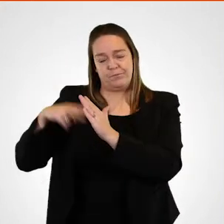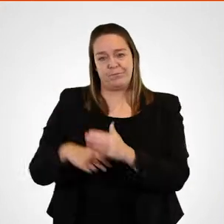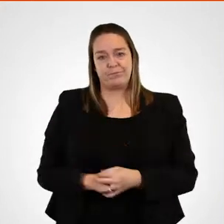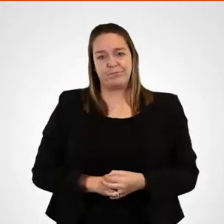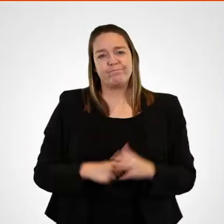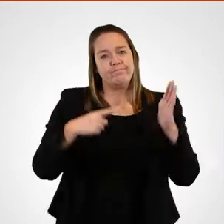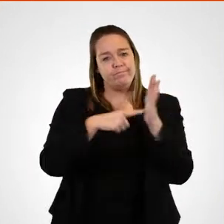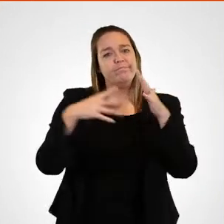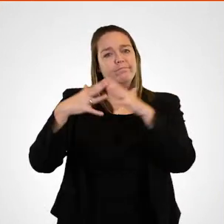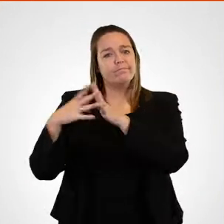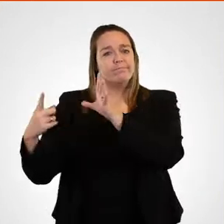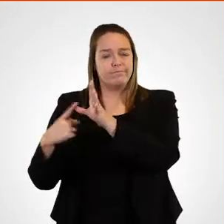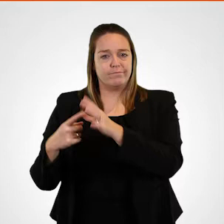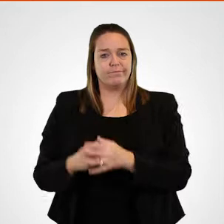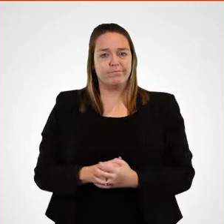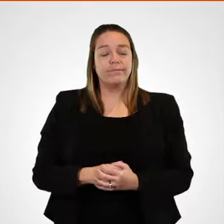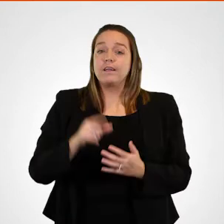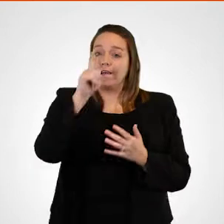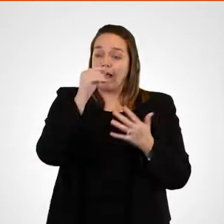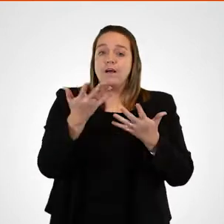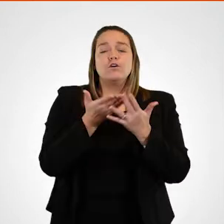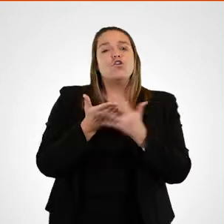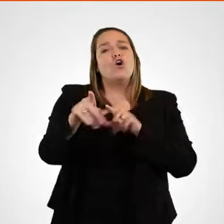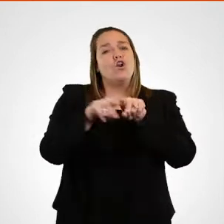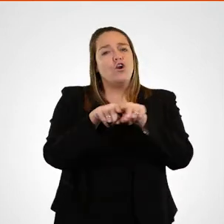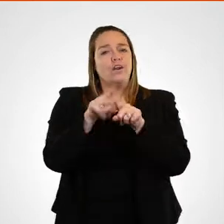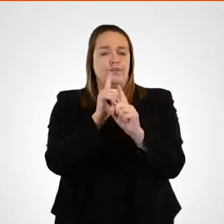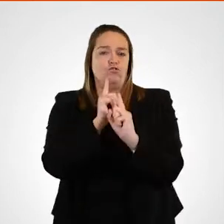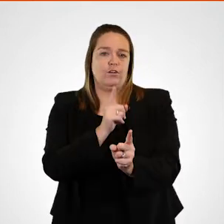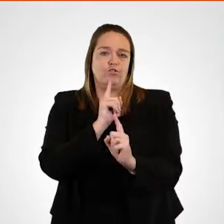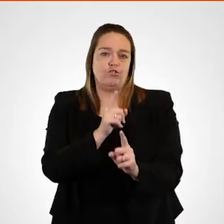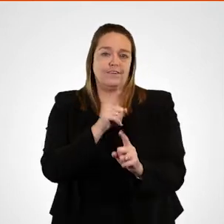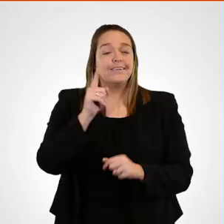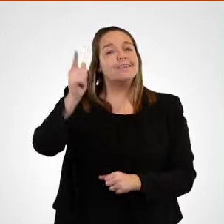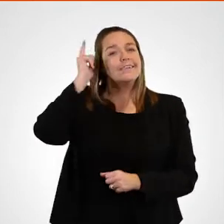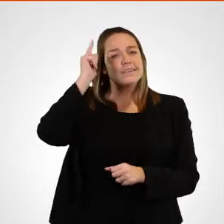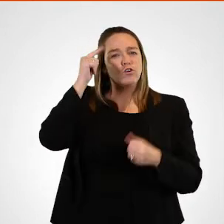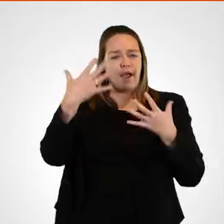And we can do that through learning instruction and teaching strategies,